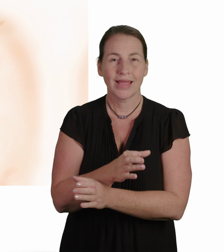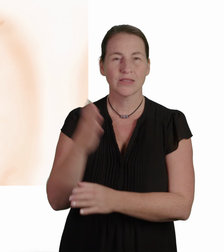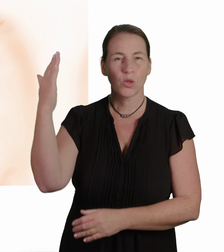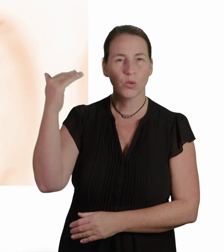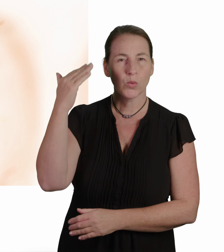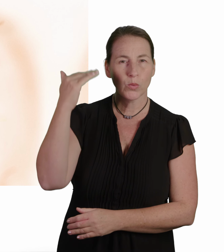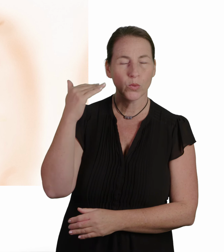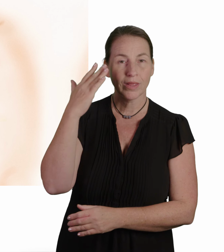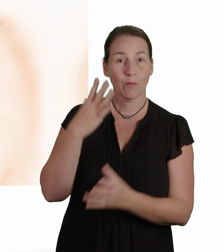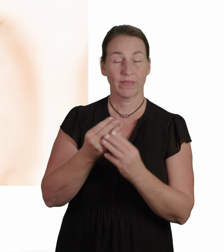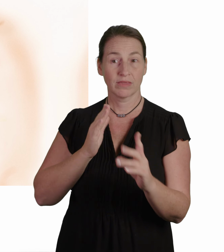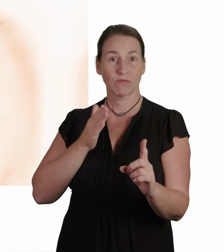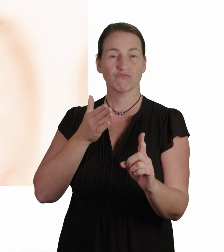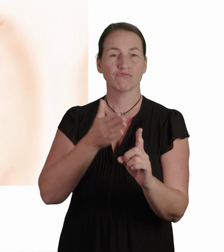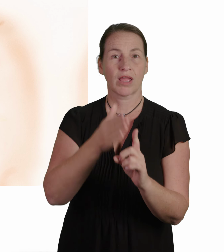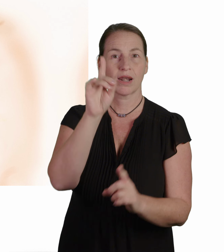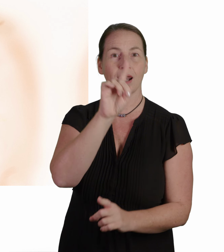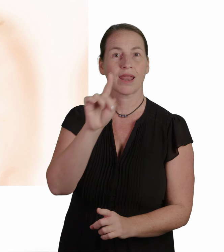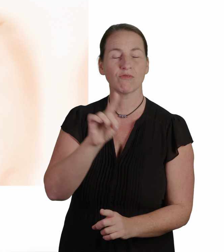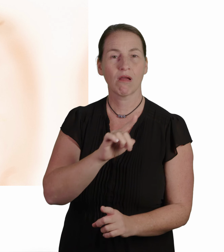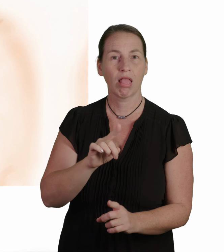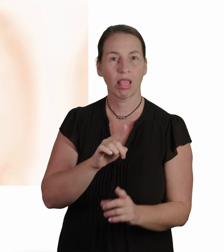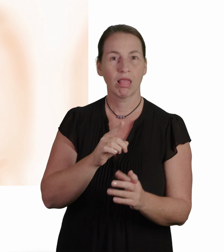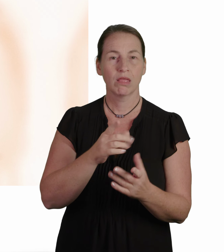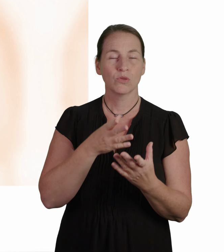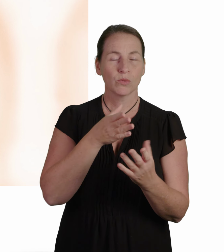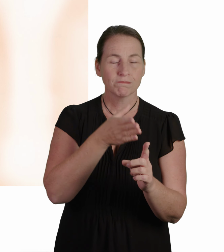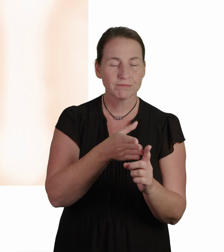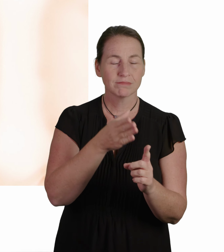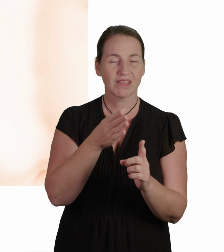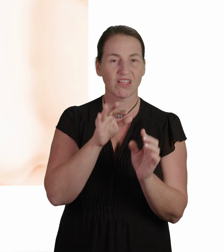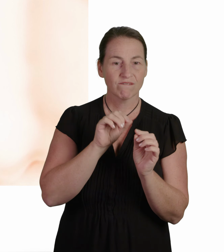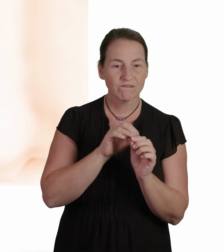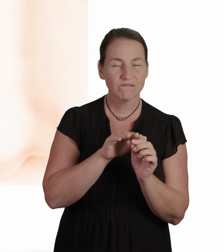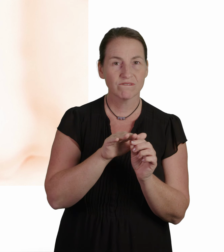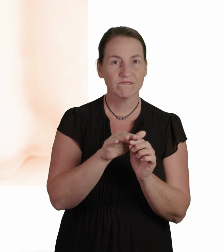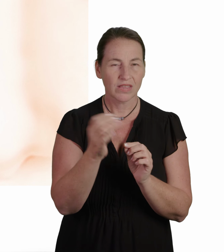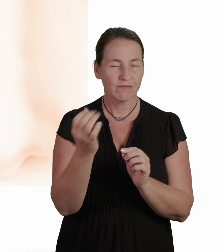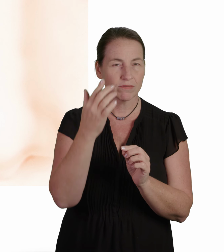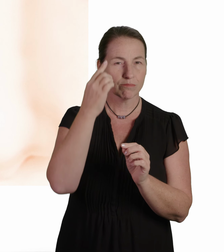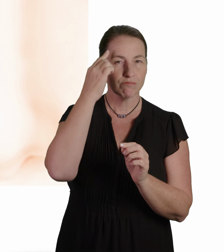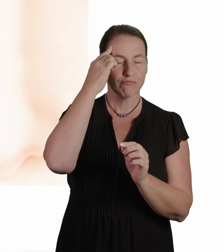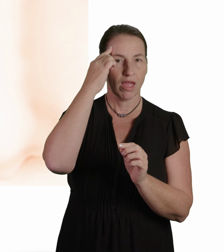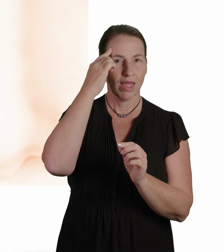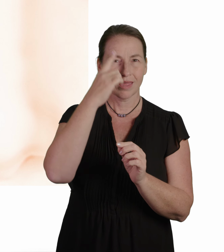with a direct electrical stimulation to the nerve that delivers sound to the brain so that the brain can then,